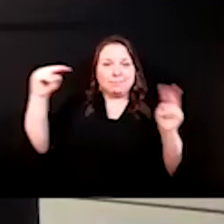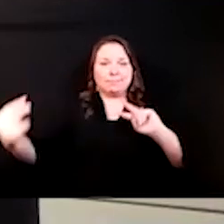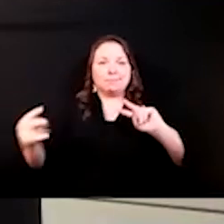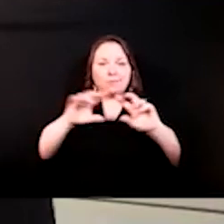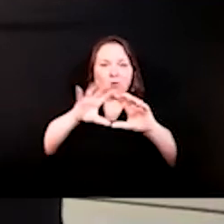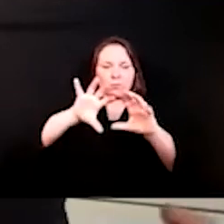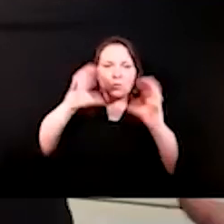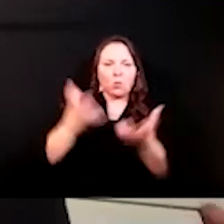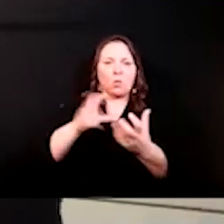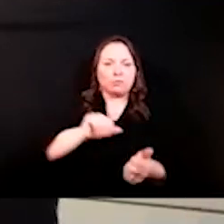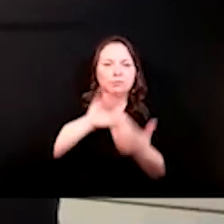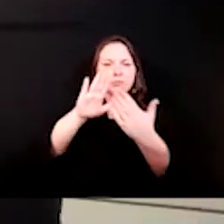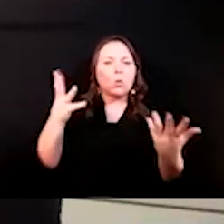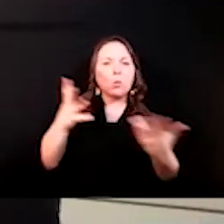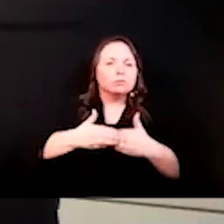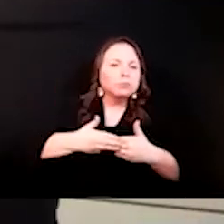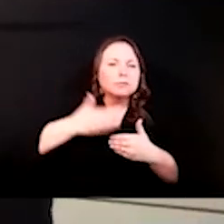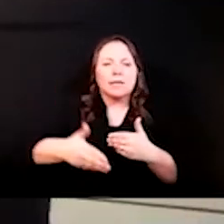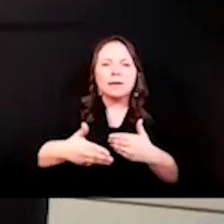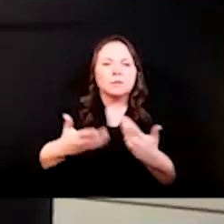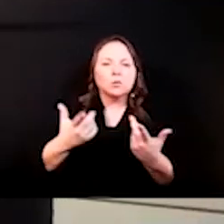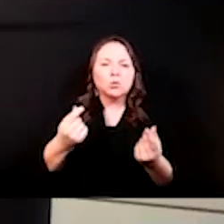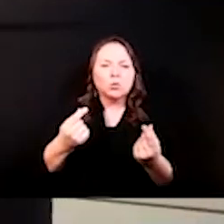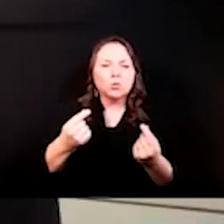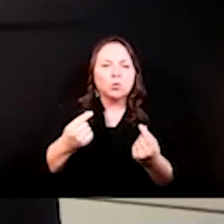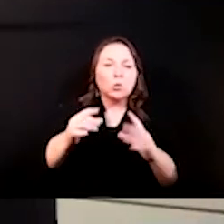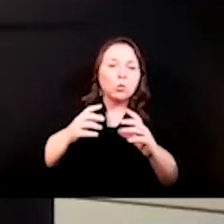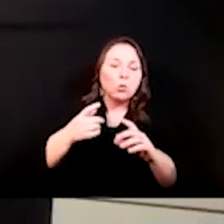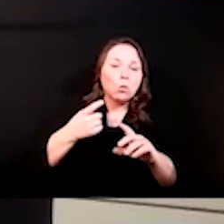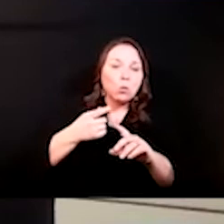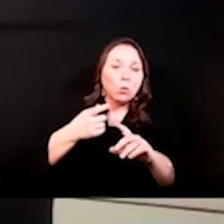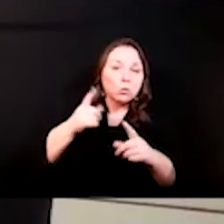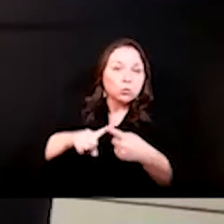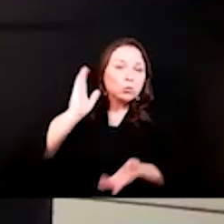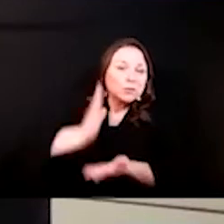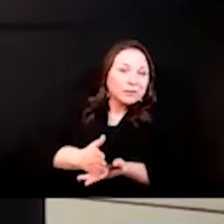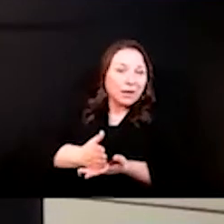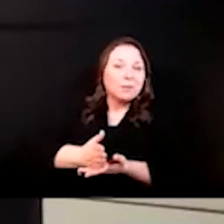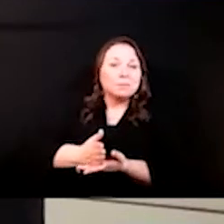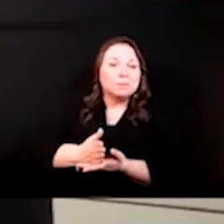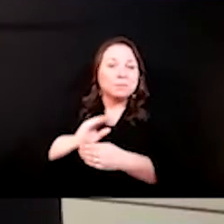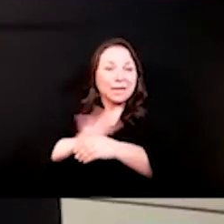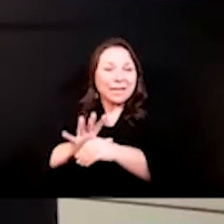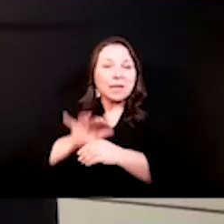AT IT FROM THAT PERSPECTIVE, RASHAD, WHAT DO YOU THINK ABOUT THE NEXT STEPS GLOBALLY TOWARD ENDING THE PANDEMIC?